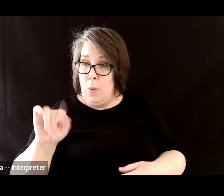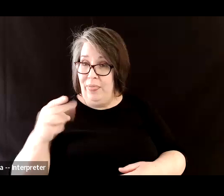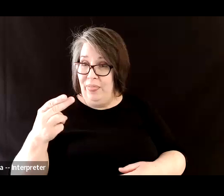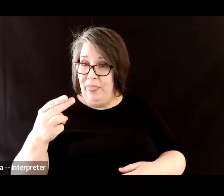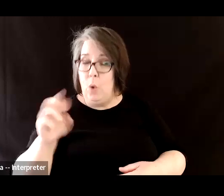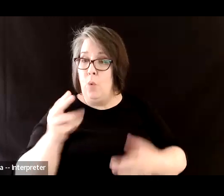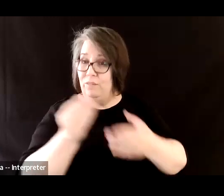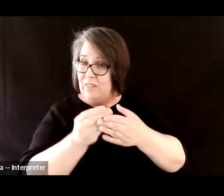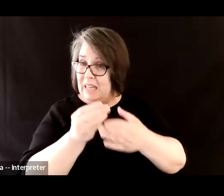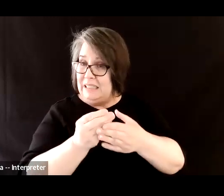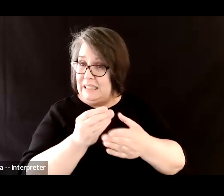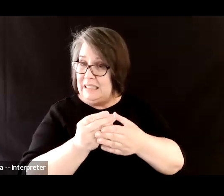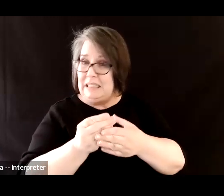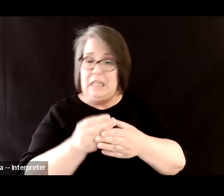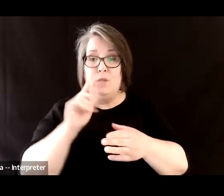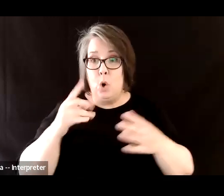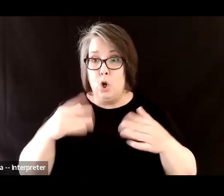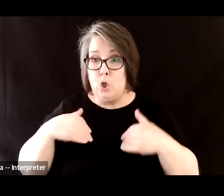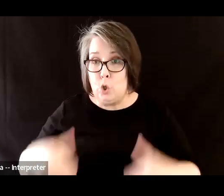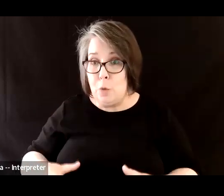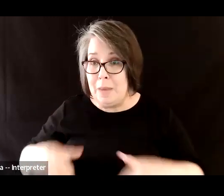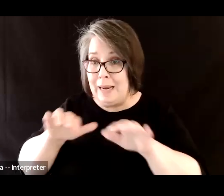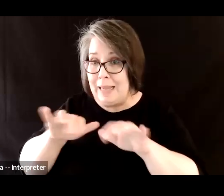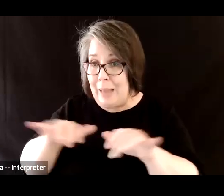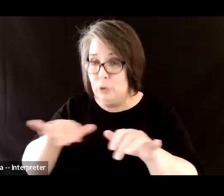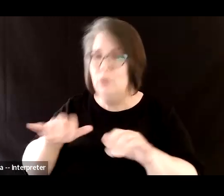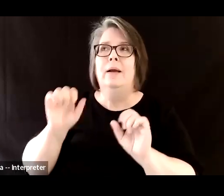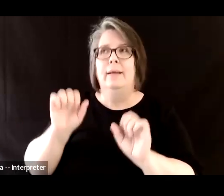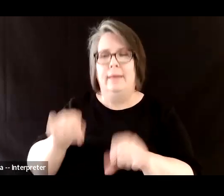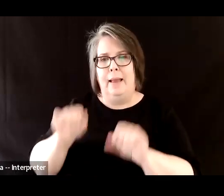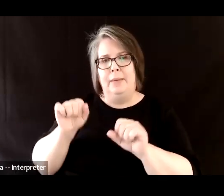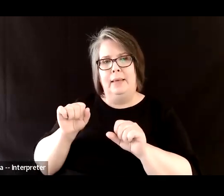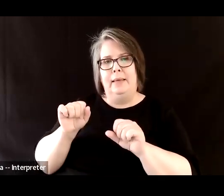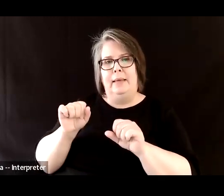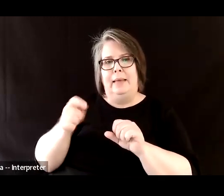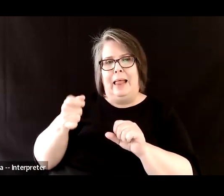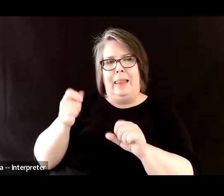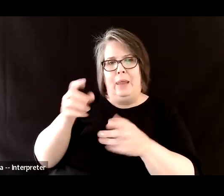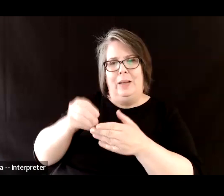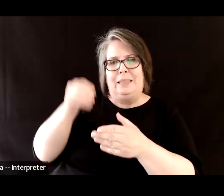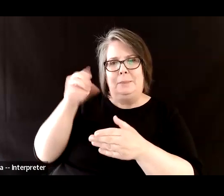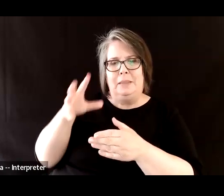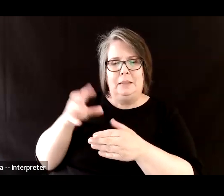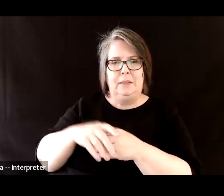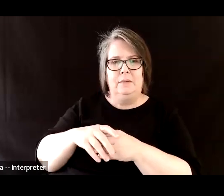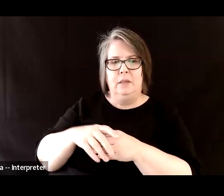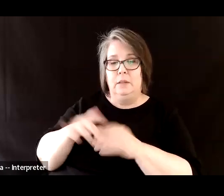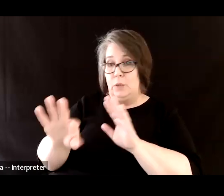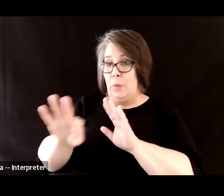especially for a live human captioners can get a low -- they can get a little expensive. So pick your battles.